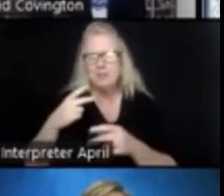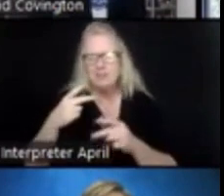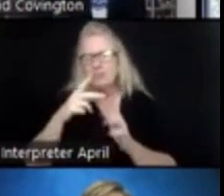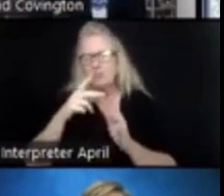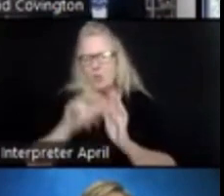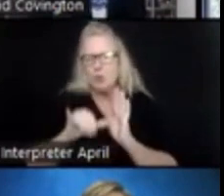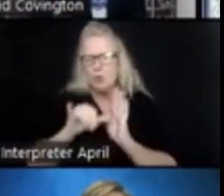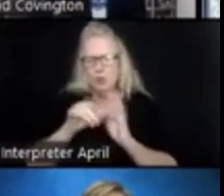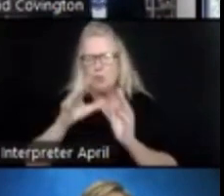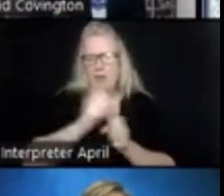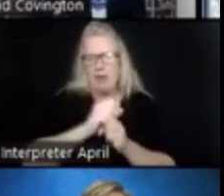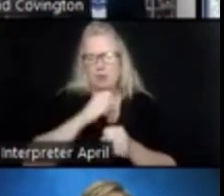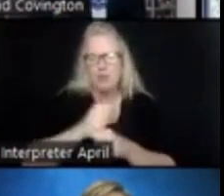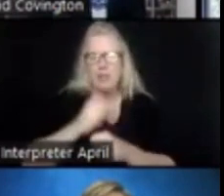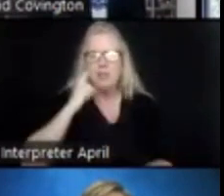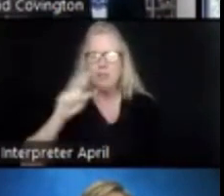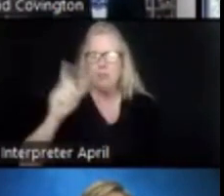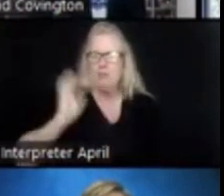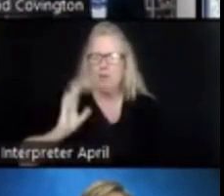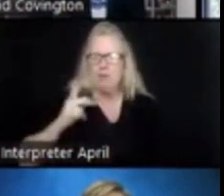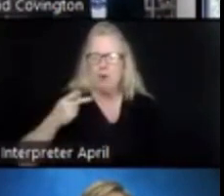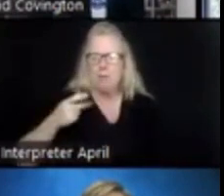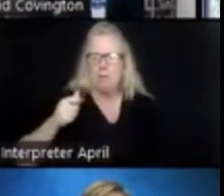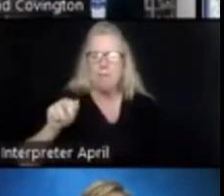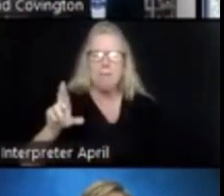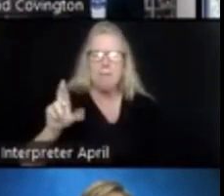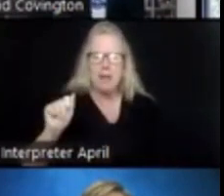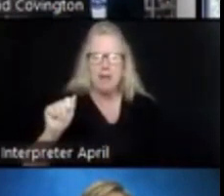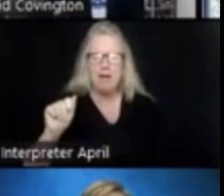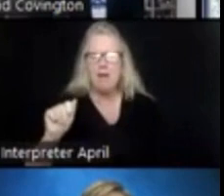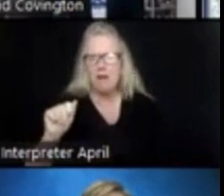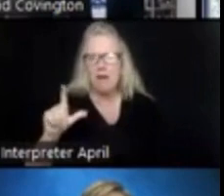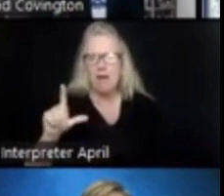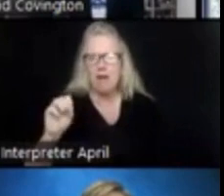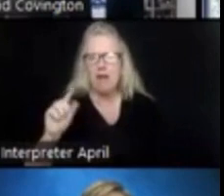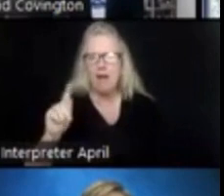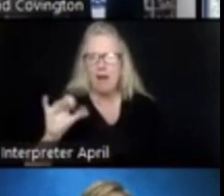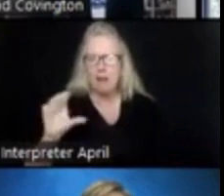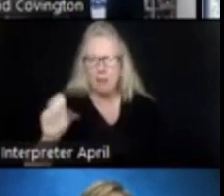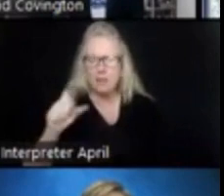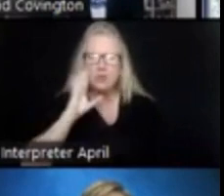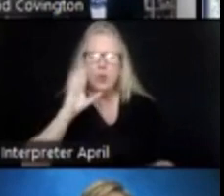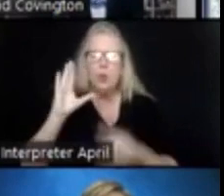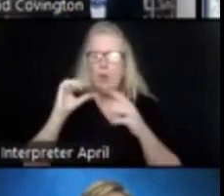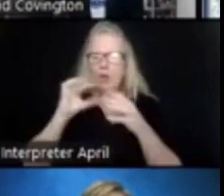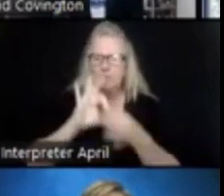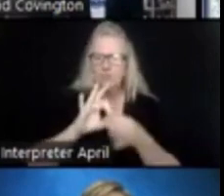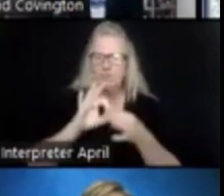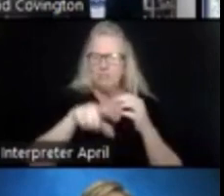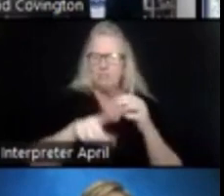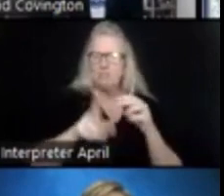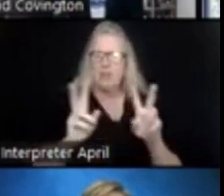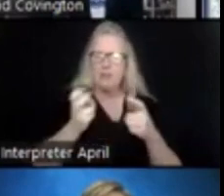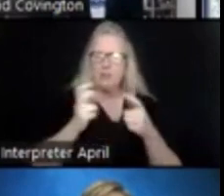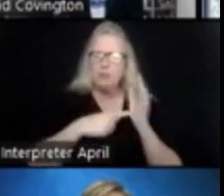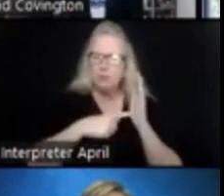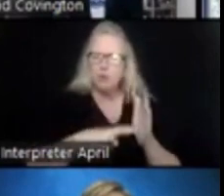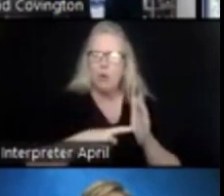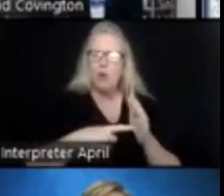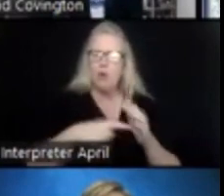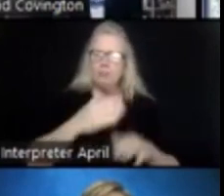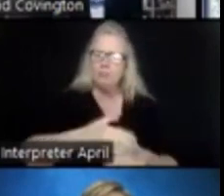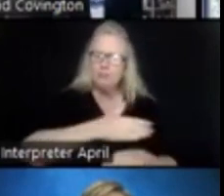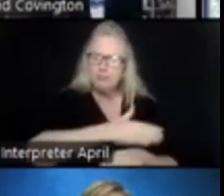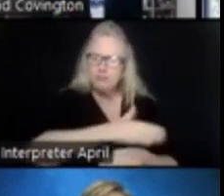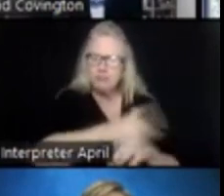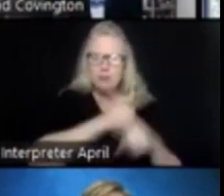WE ARE GOING TO LEAN INTO THAT PROGRESS THAT HAS BEEN MADE TO REDUCE STIGMA